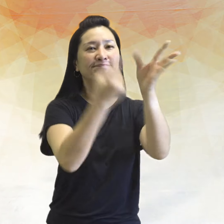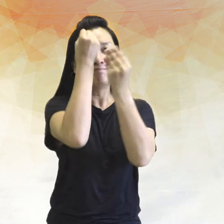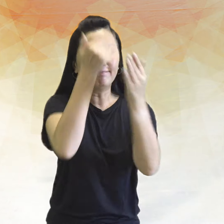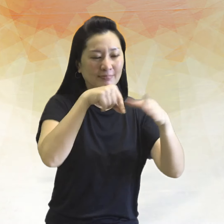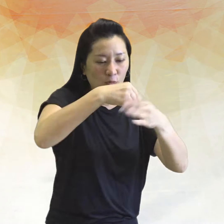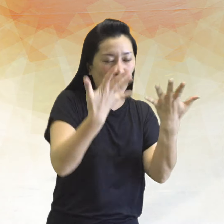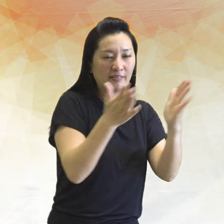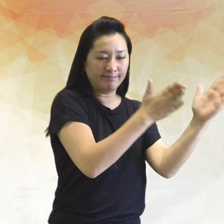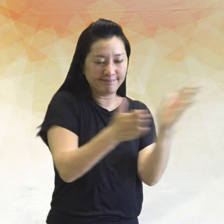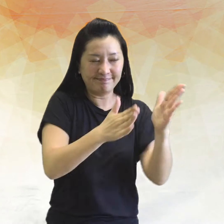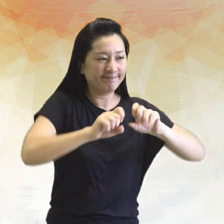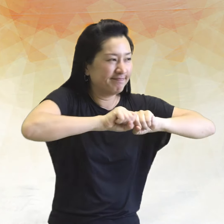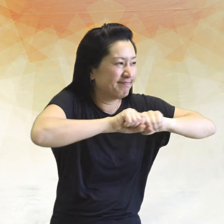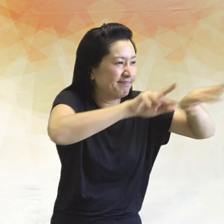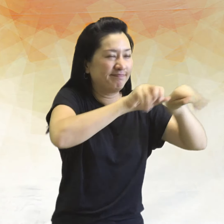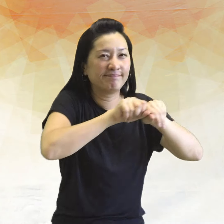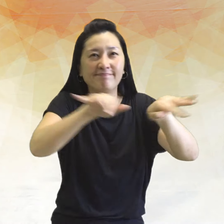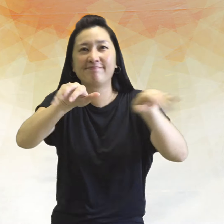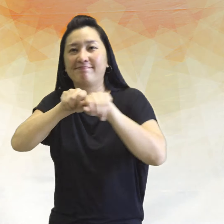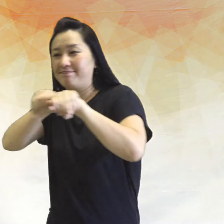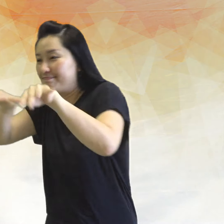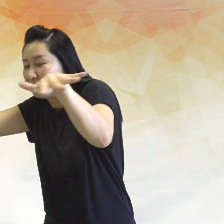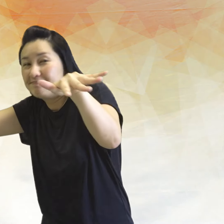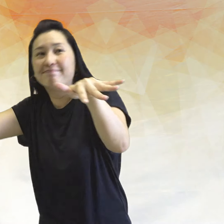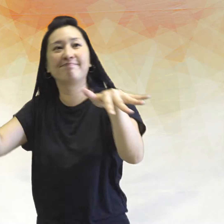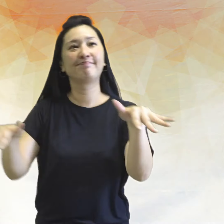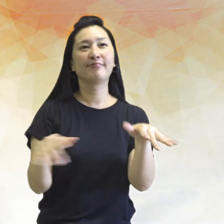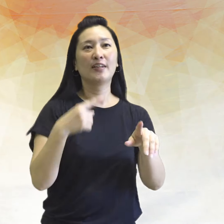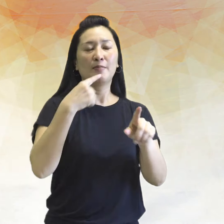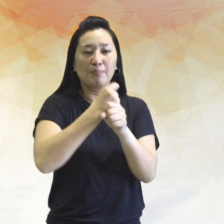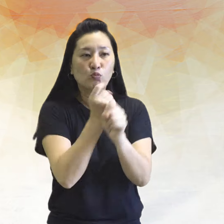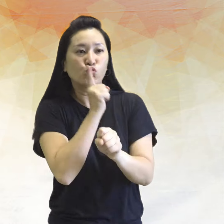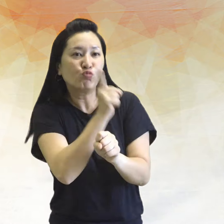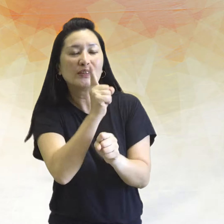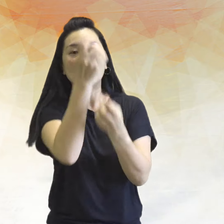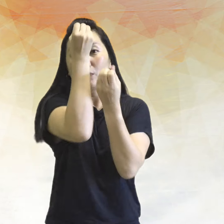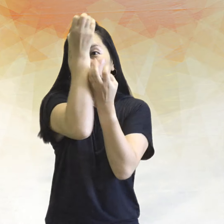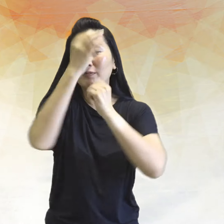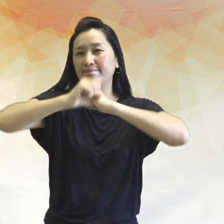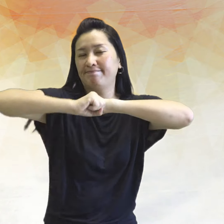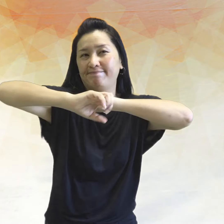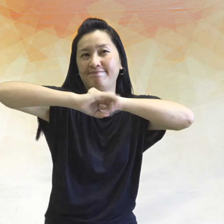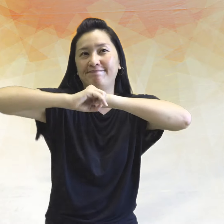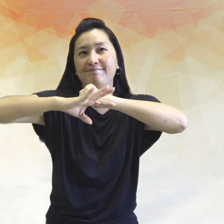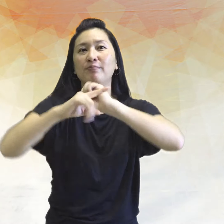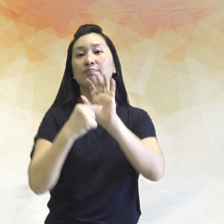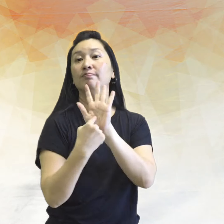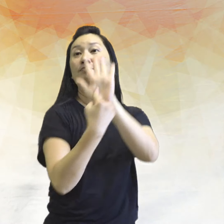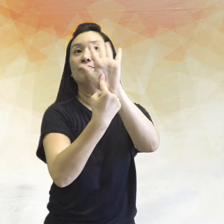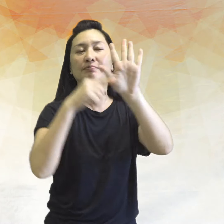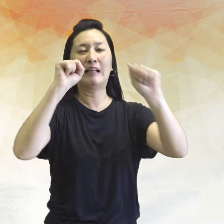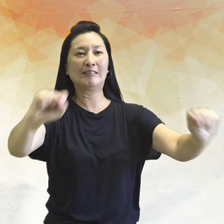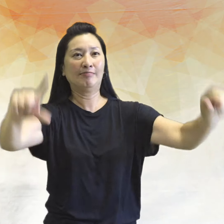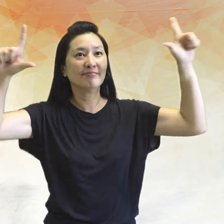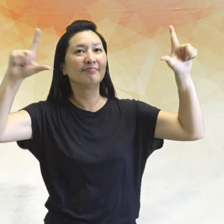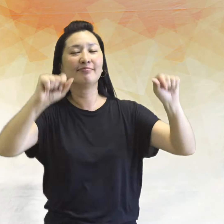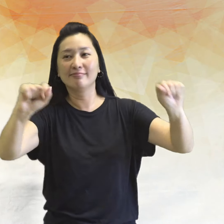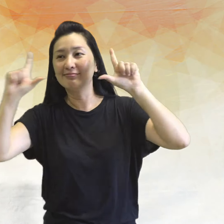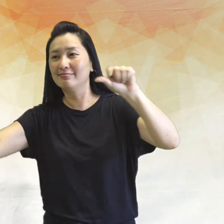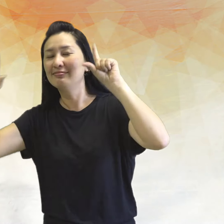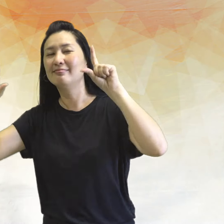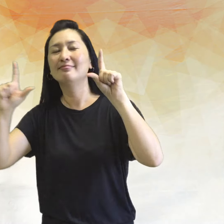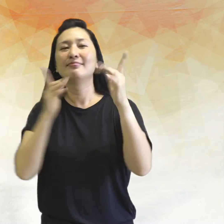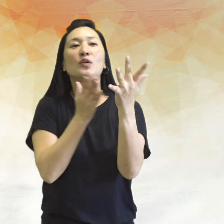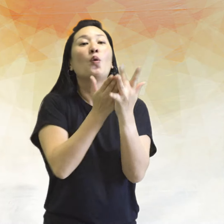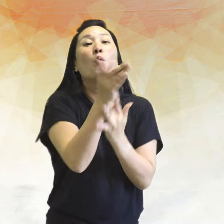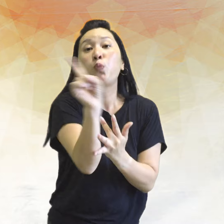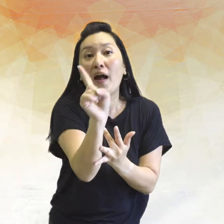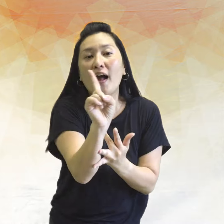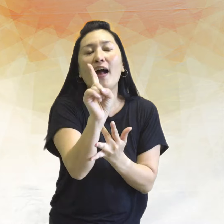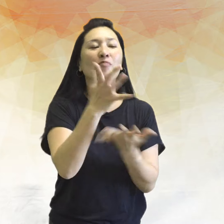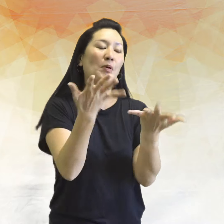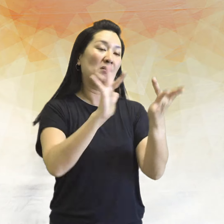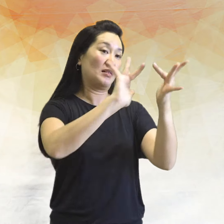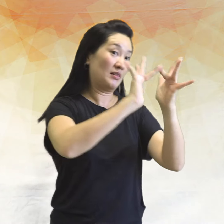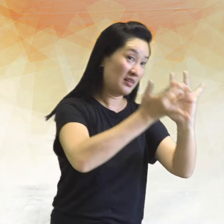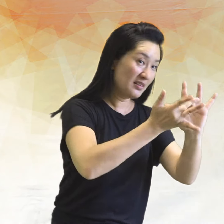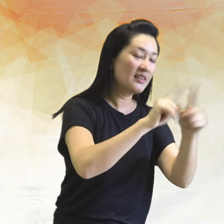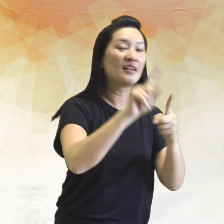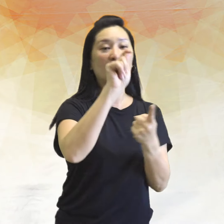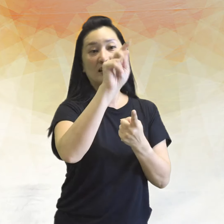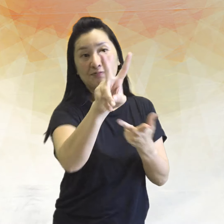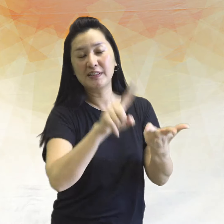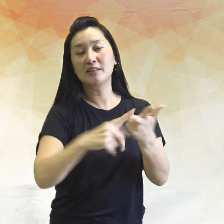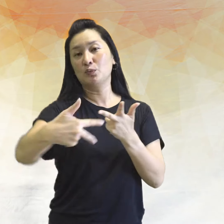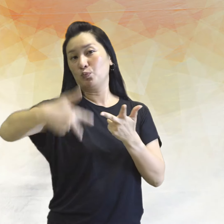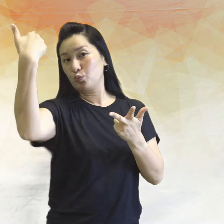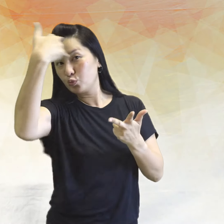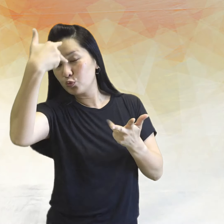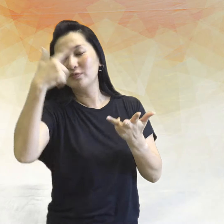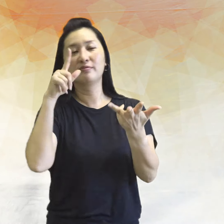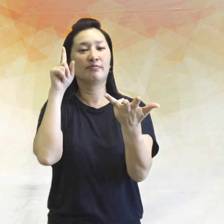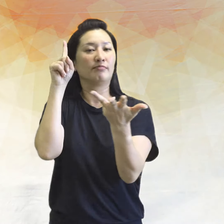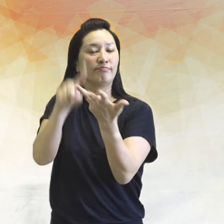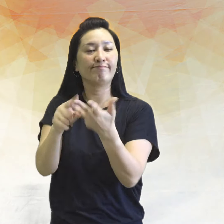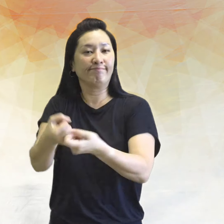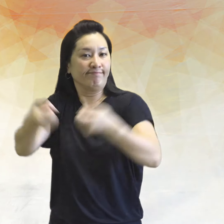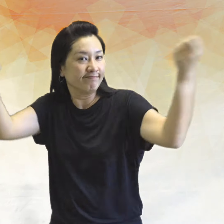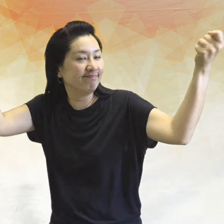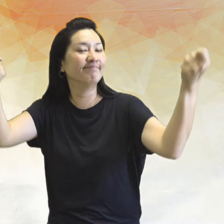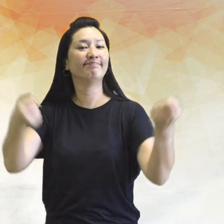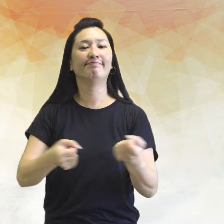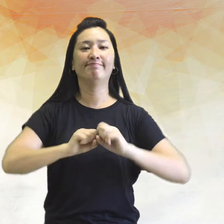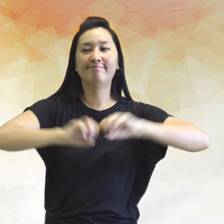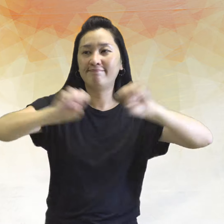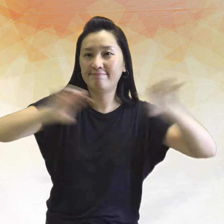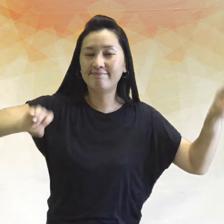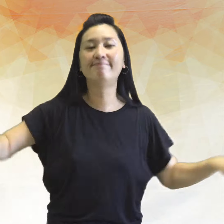widespread mobilisation to ensure that the campaigns are visible through sufficient media coverage.